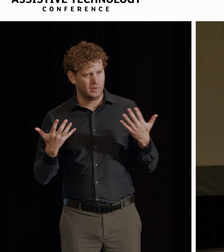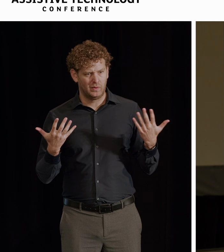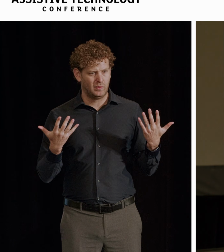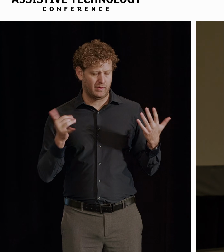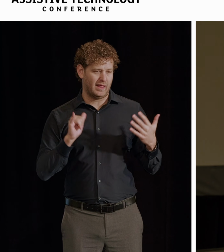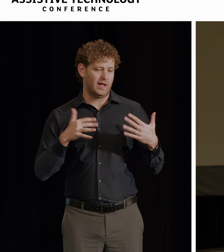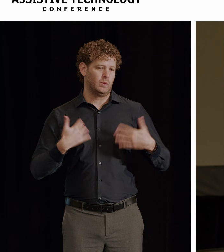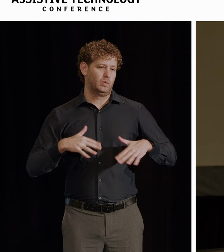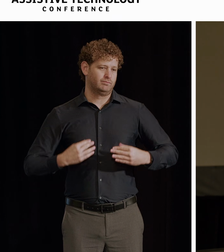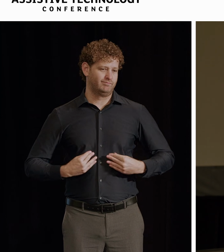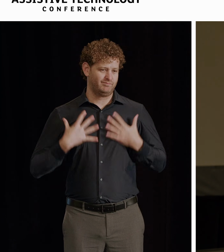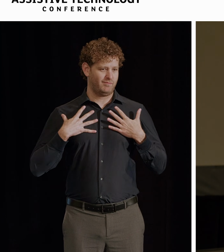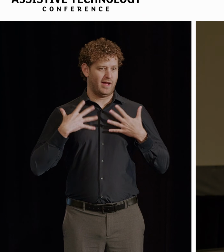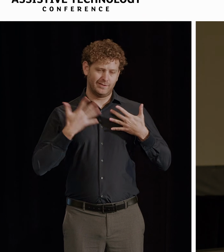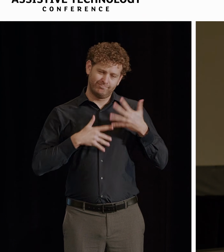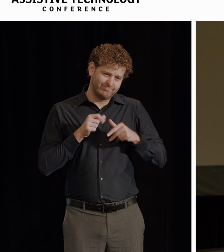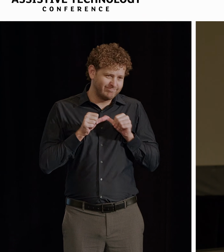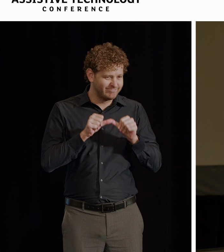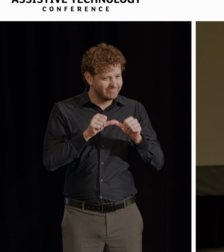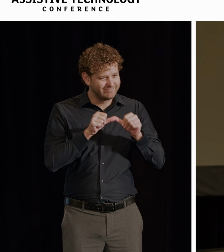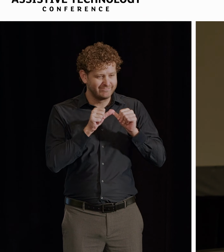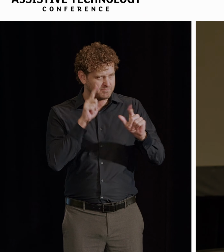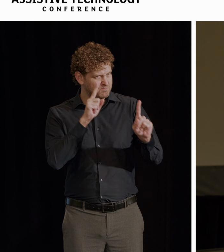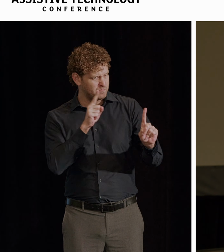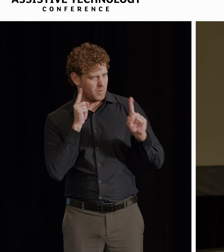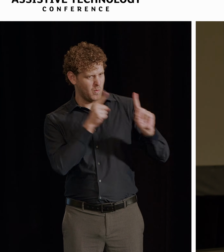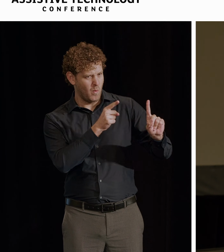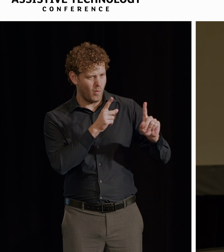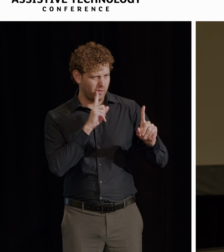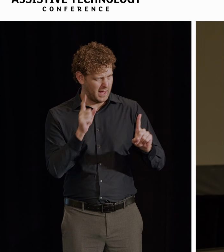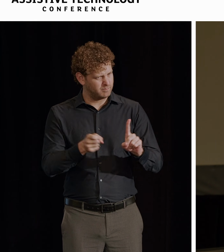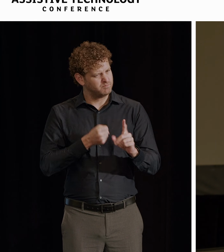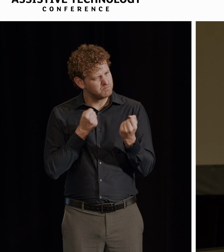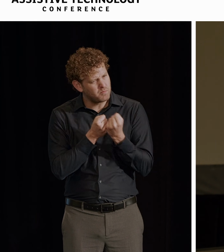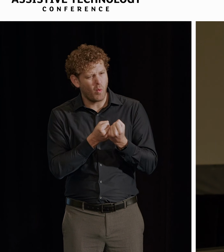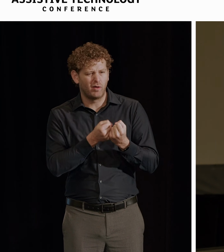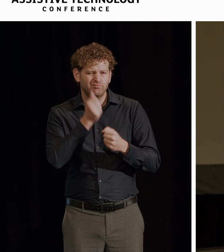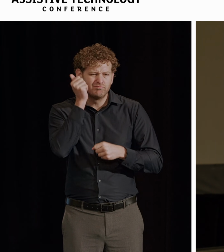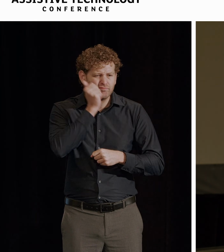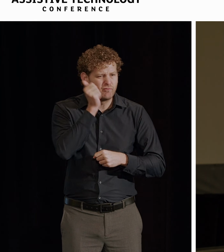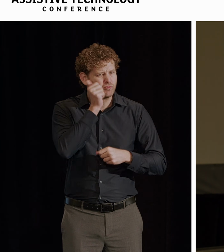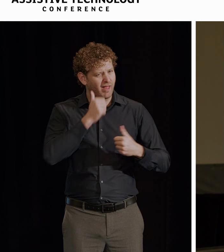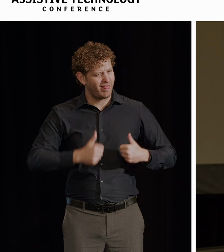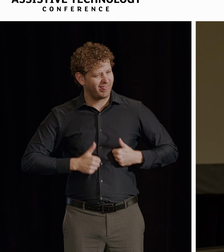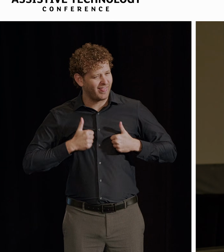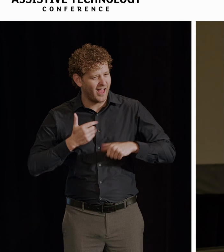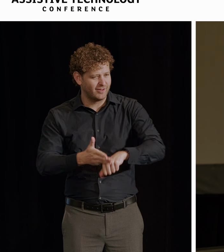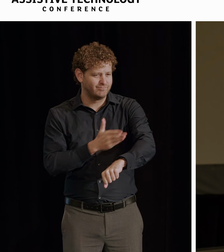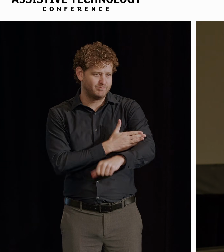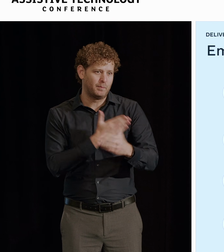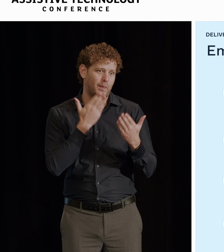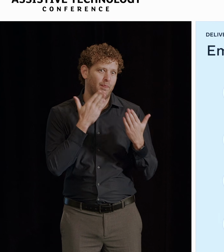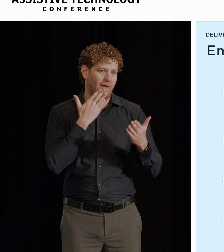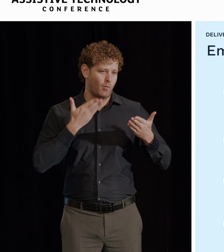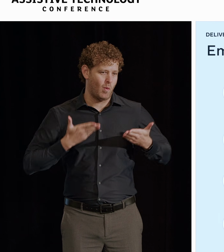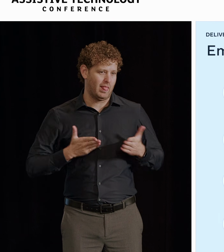So thank you for allowing me to come in and help develop technology to suit your needs.